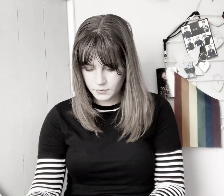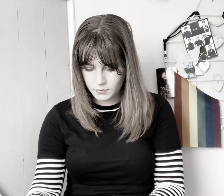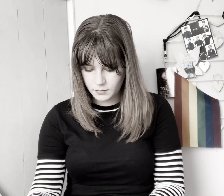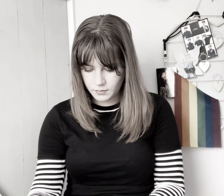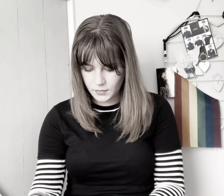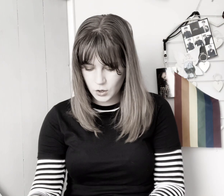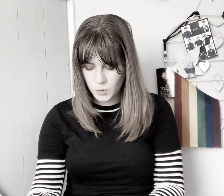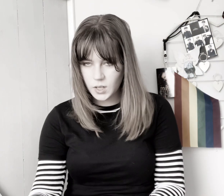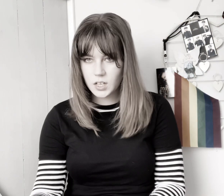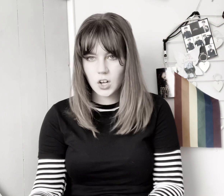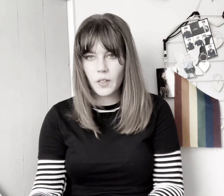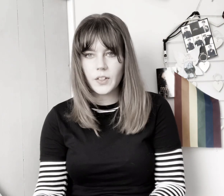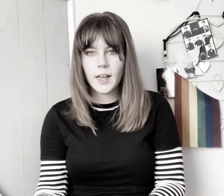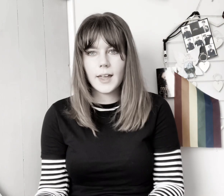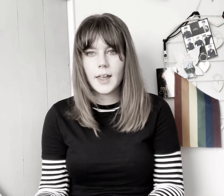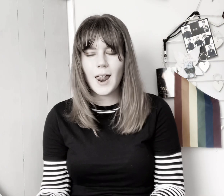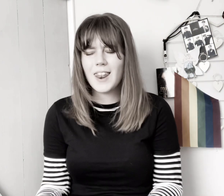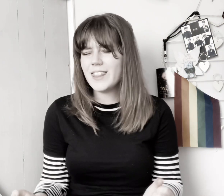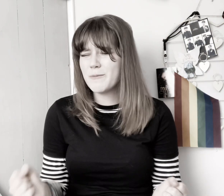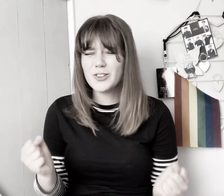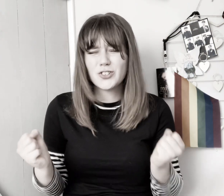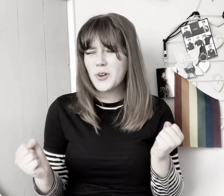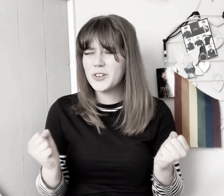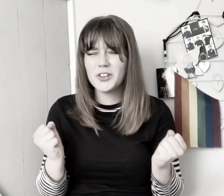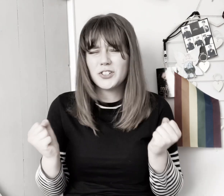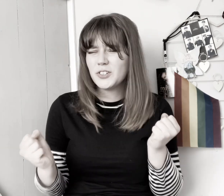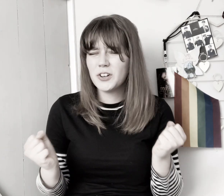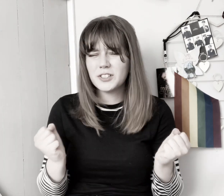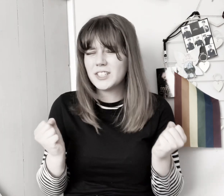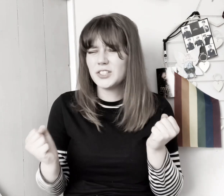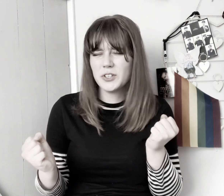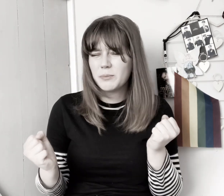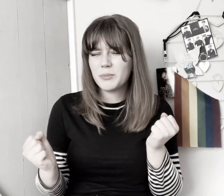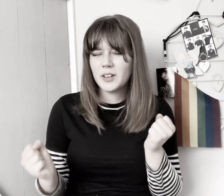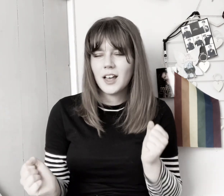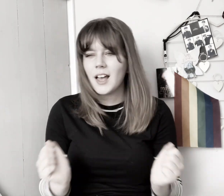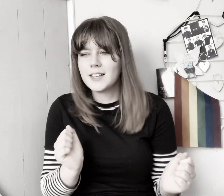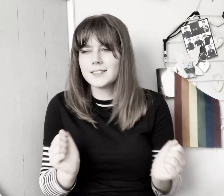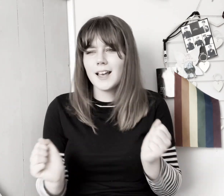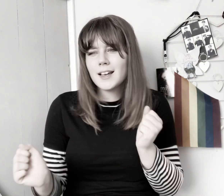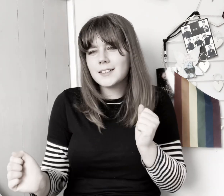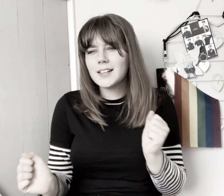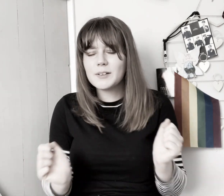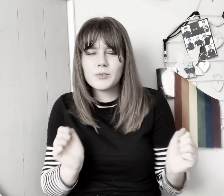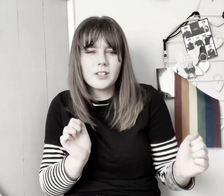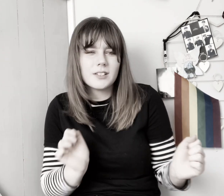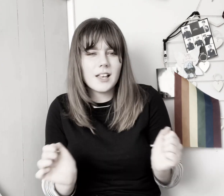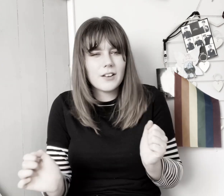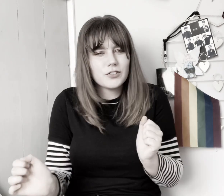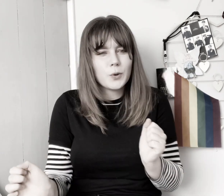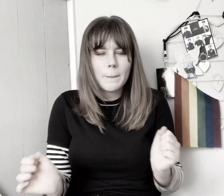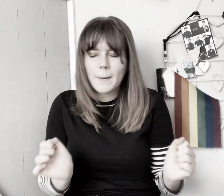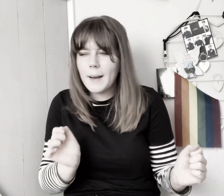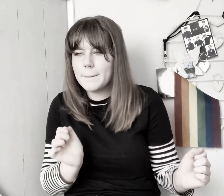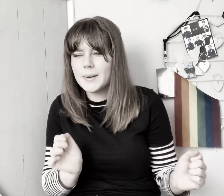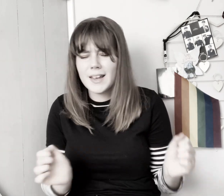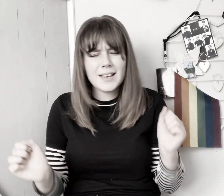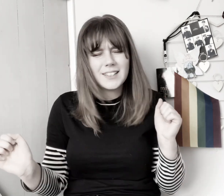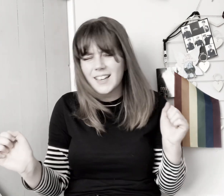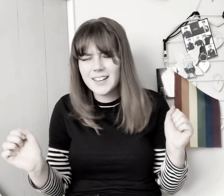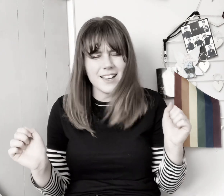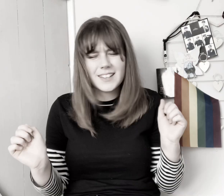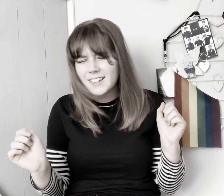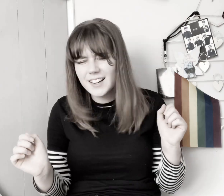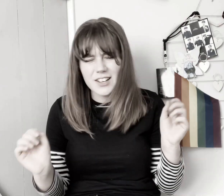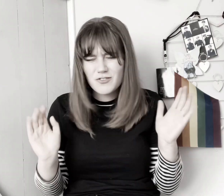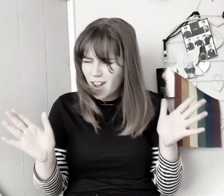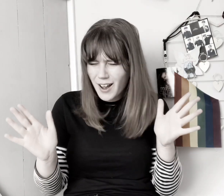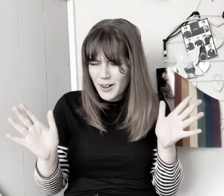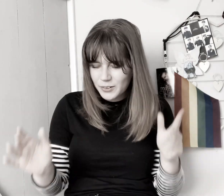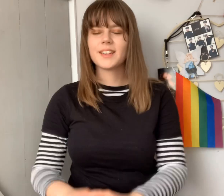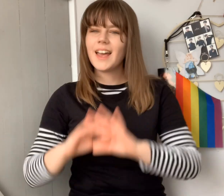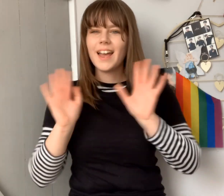*Me singing terribly along with BTS Butter song*